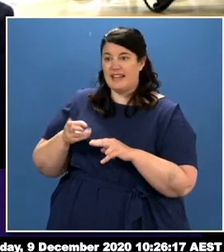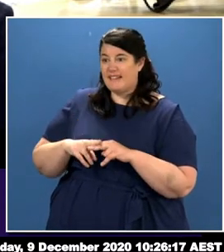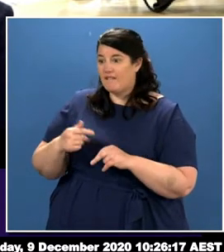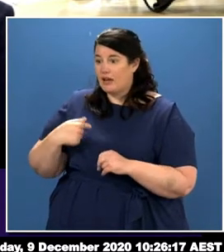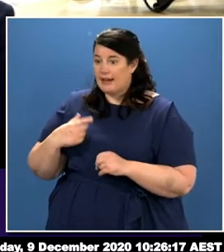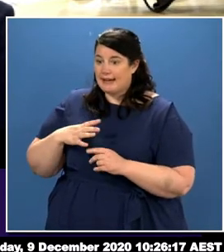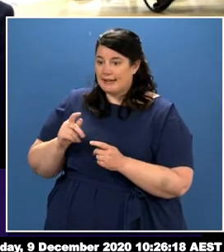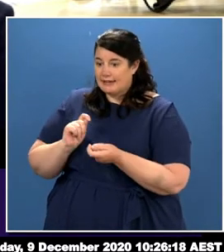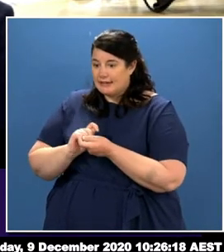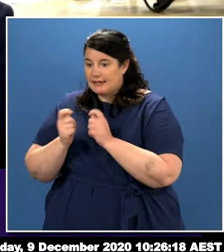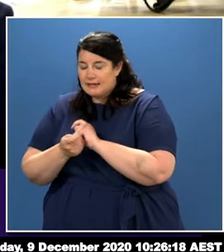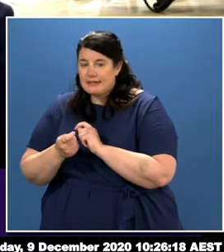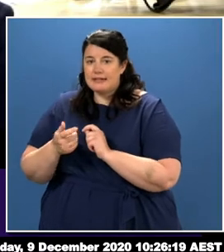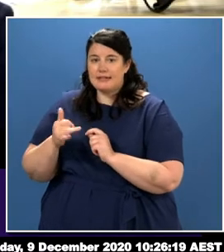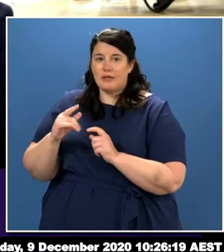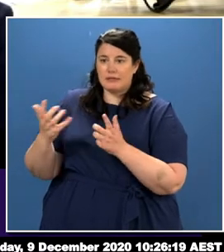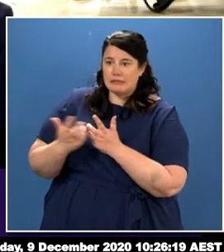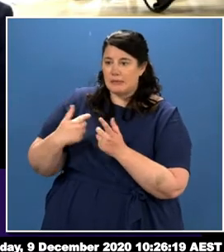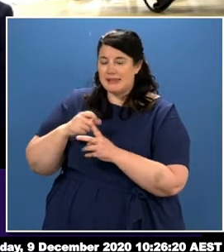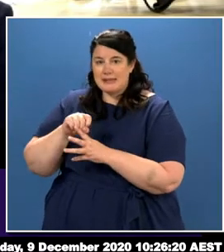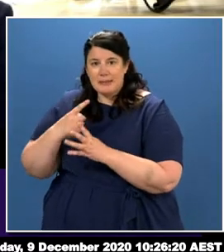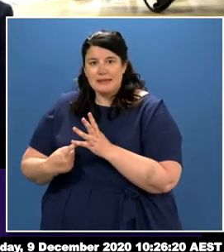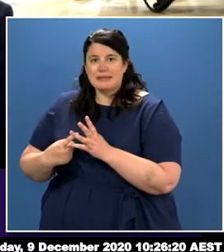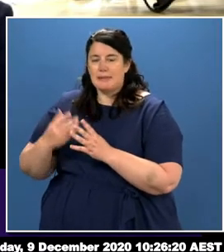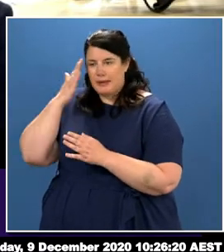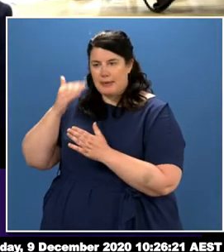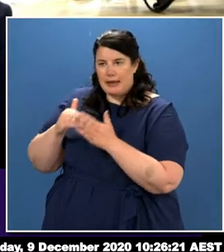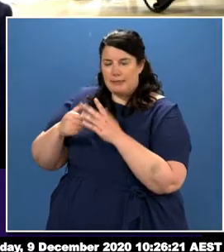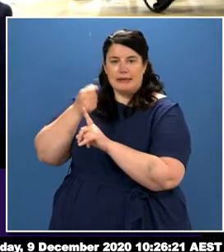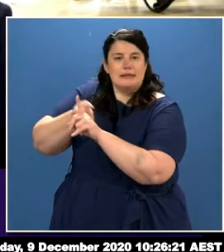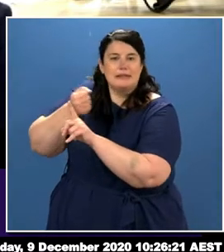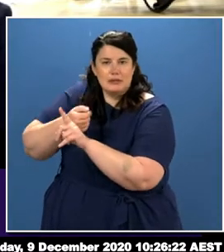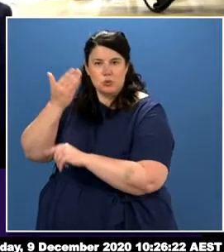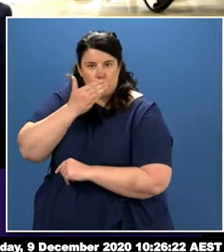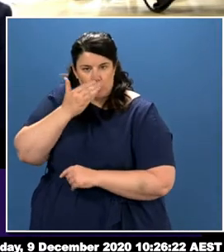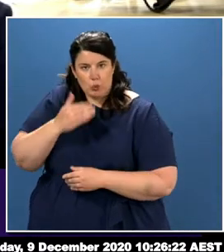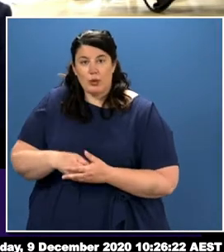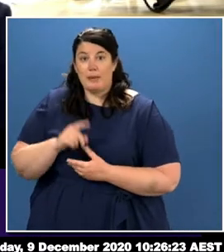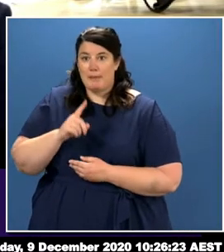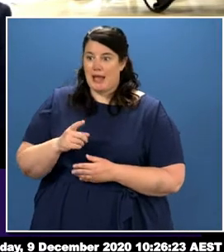wanted to be a bit quieter. But at university when, you know, you are entering the real world,